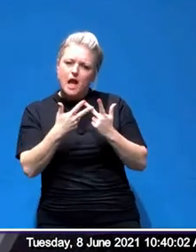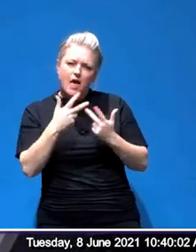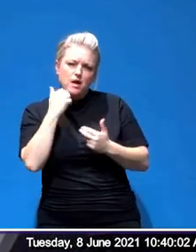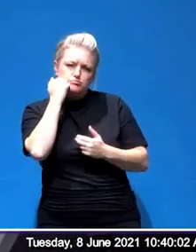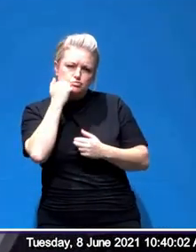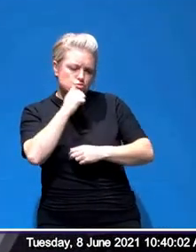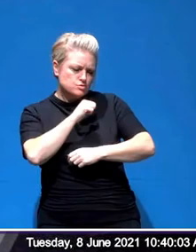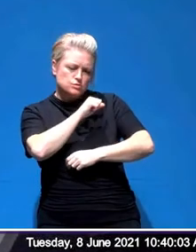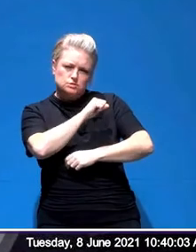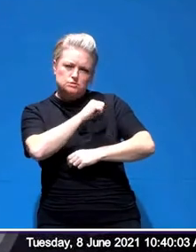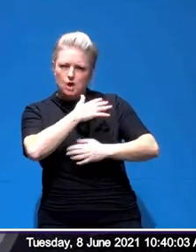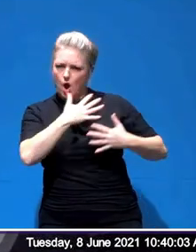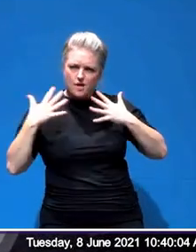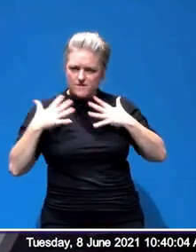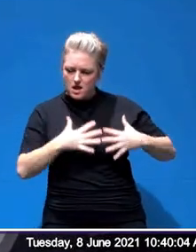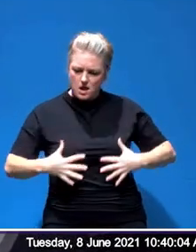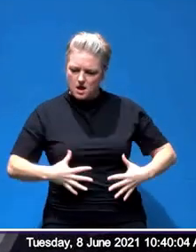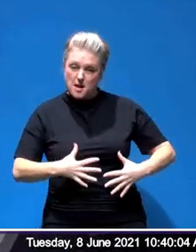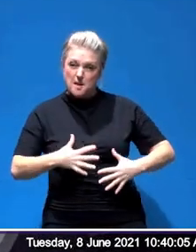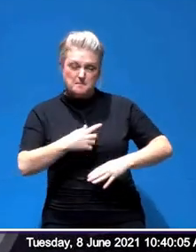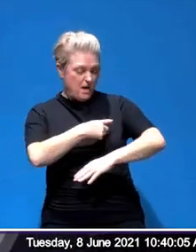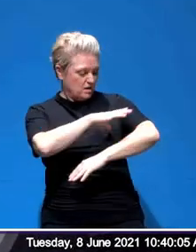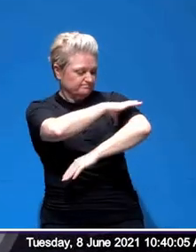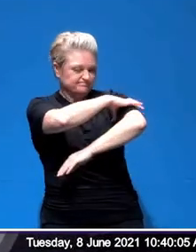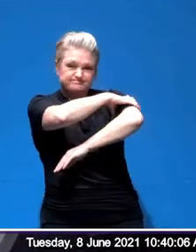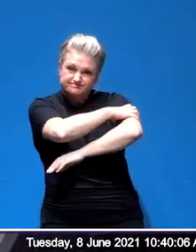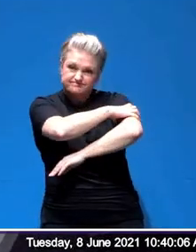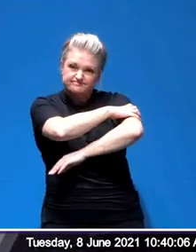However, the bruises I saw on Daniel's arm concerned me because of the size